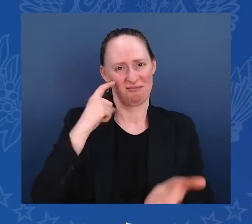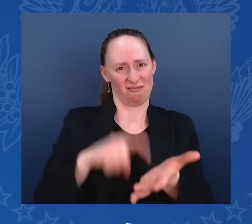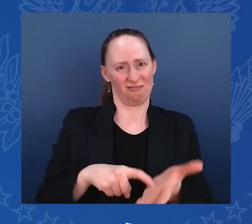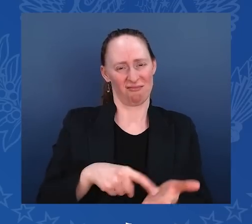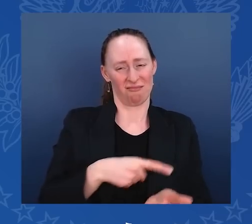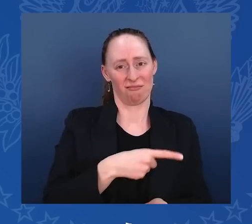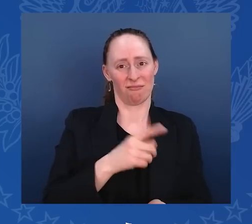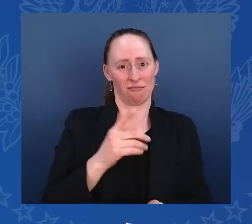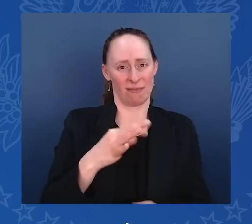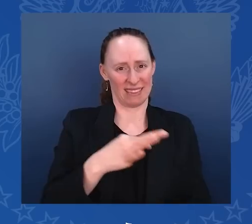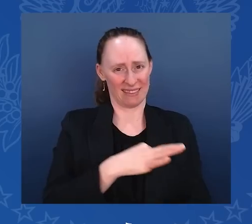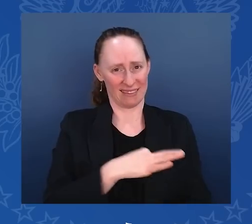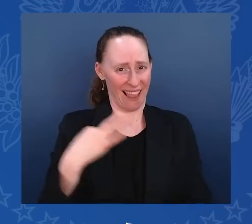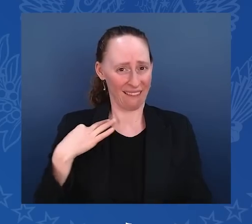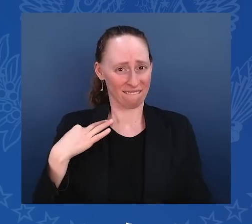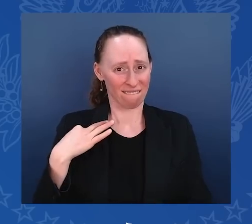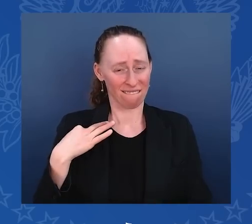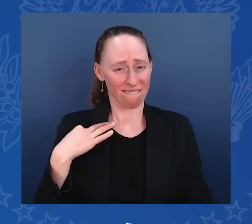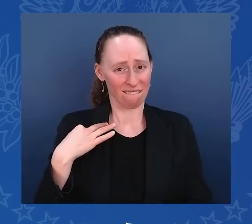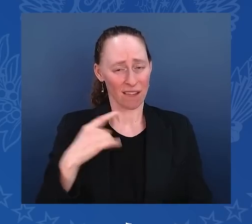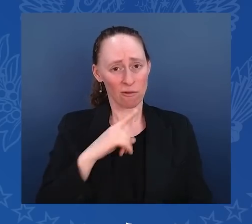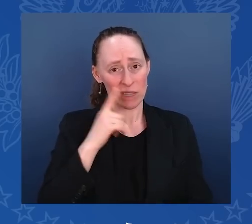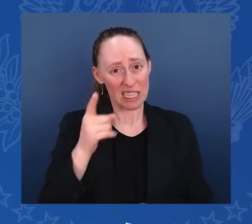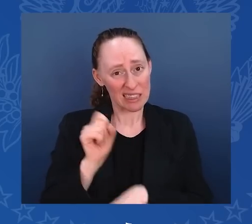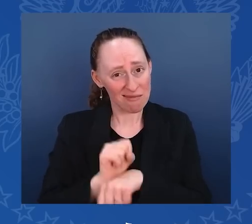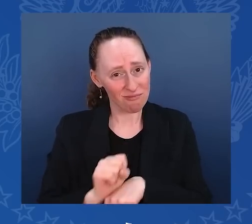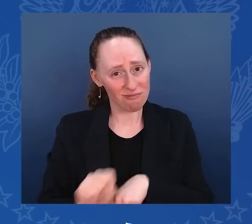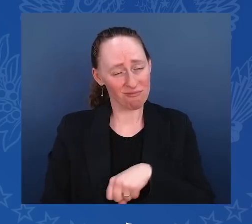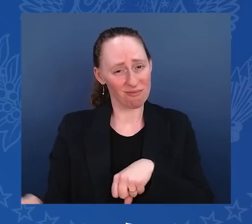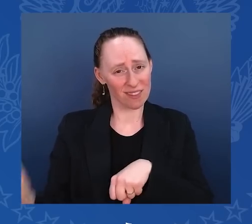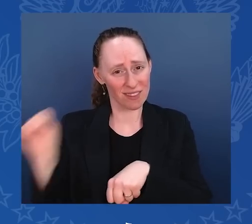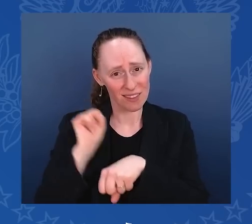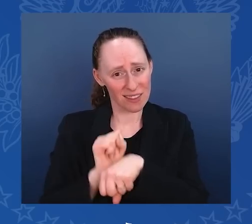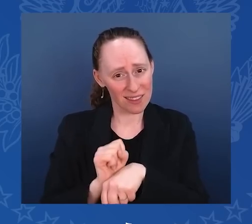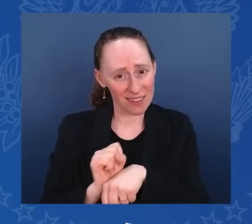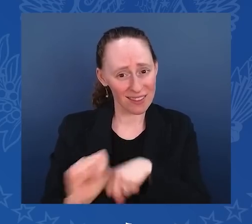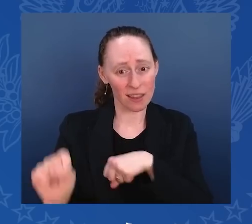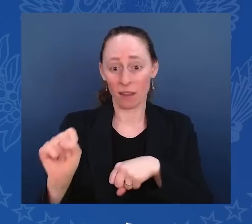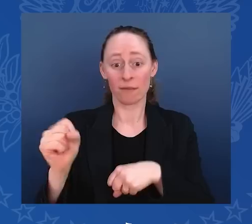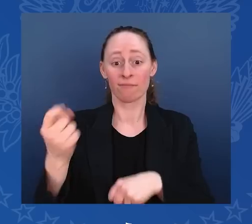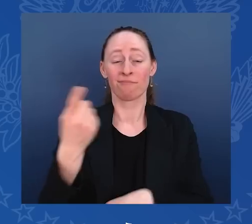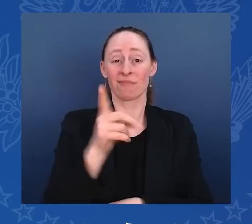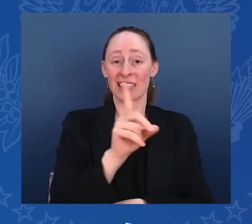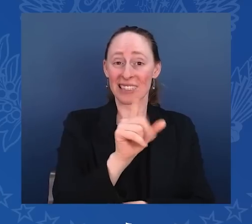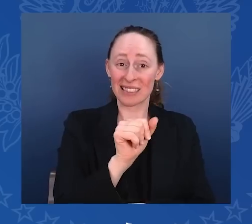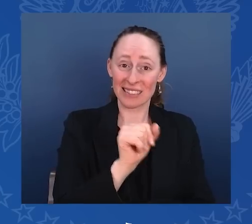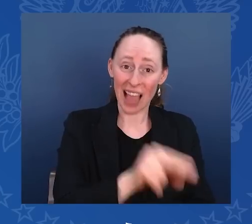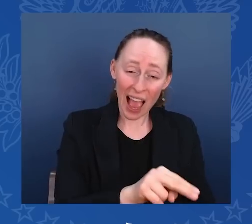an extraordinary group of people, starting with Dan Swanson, Phil Breast, who served both in the White House and